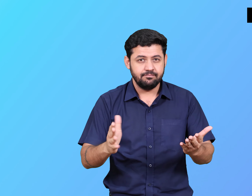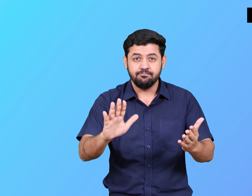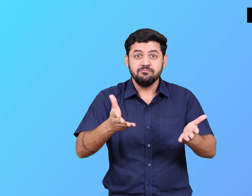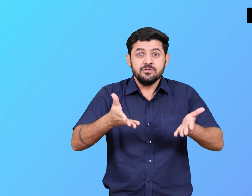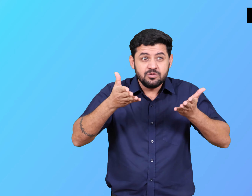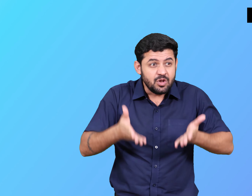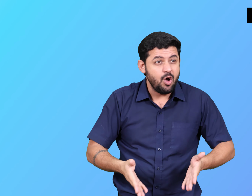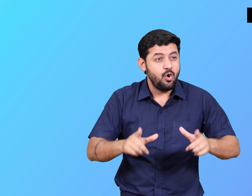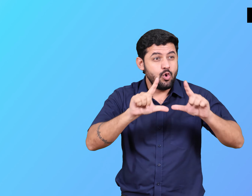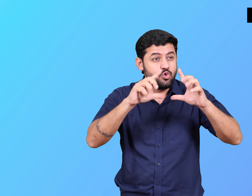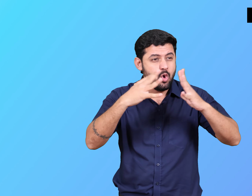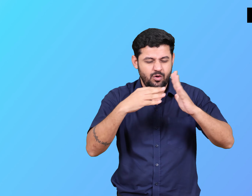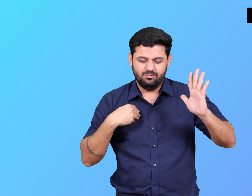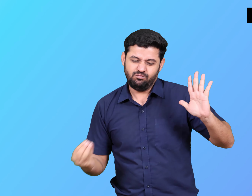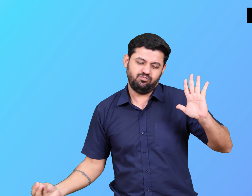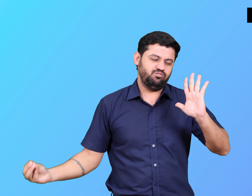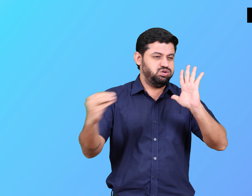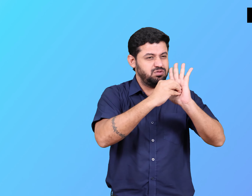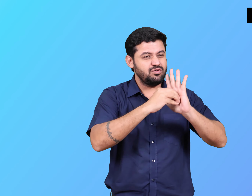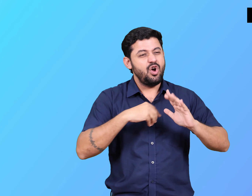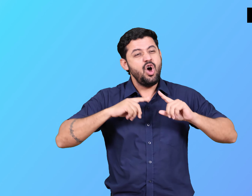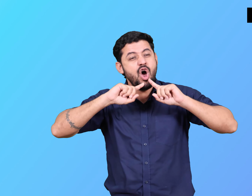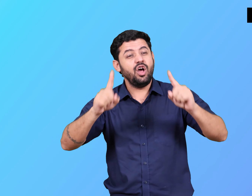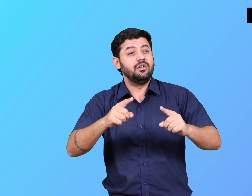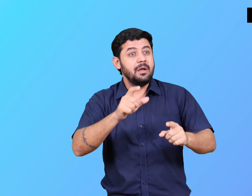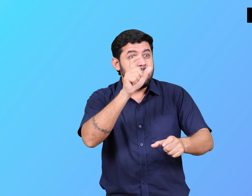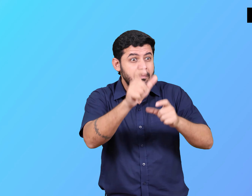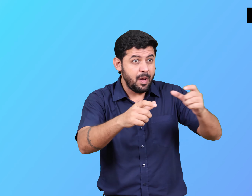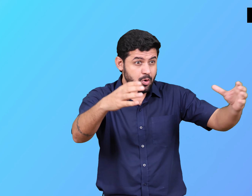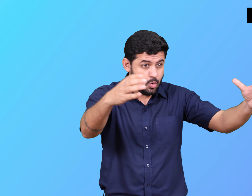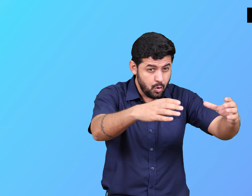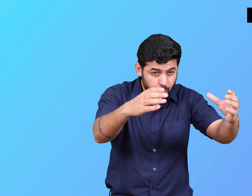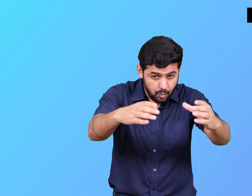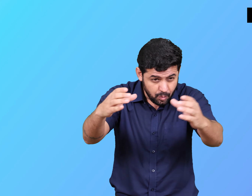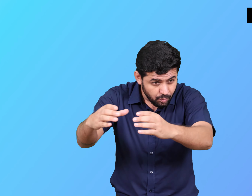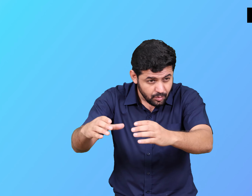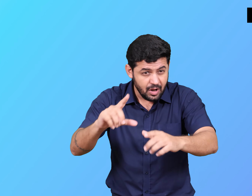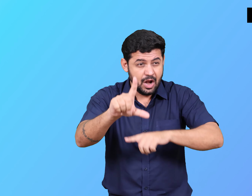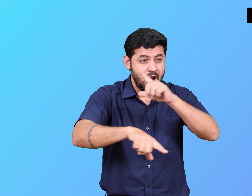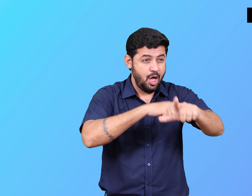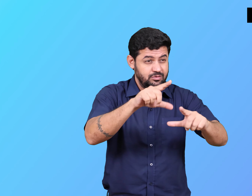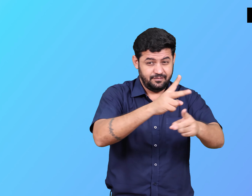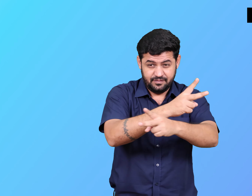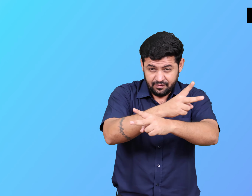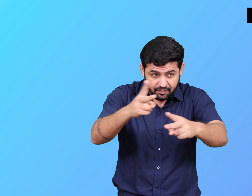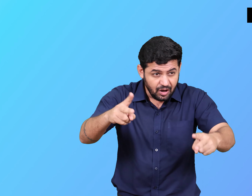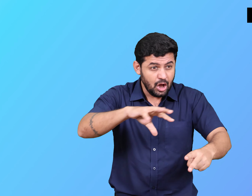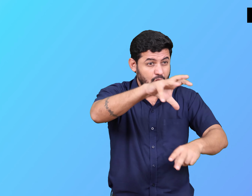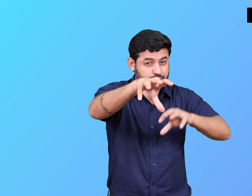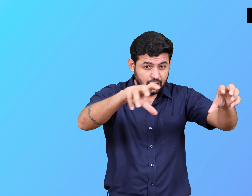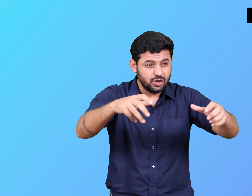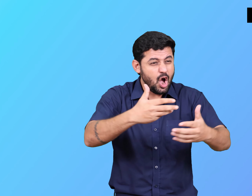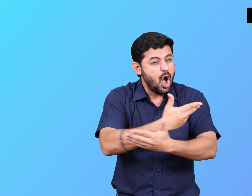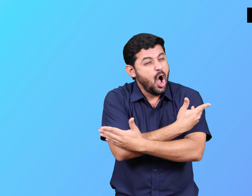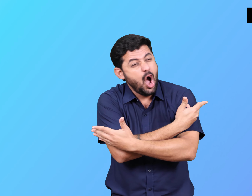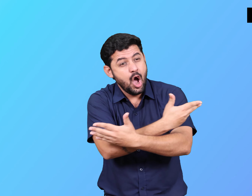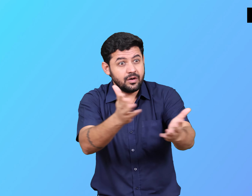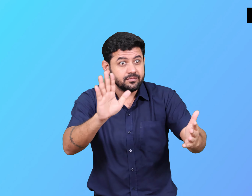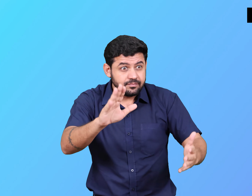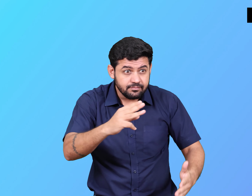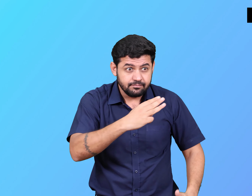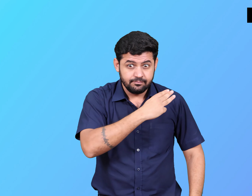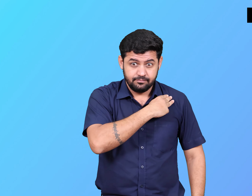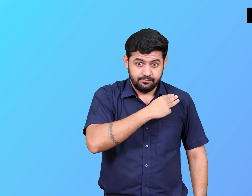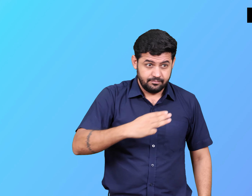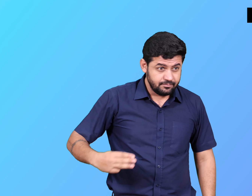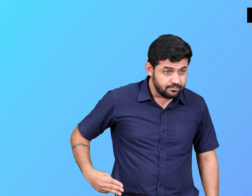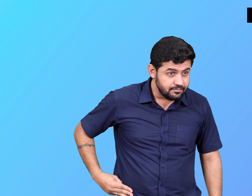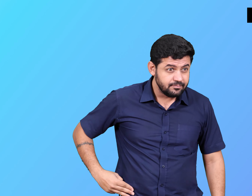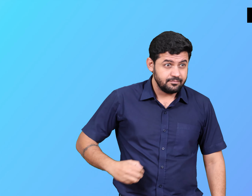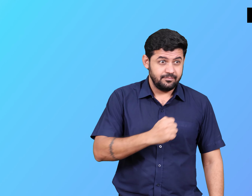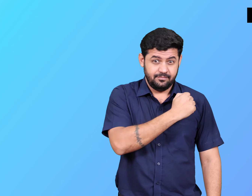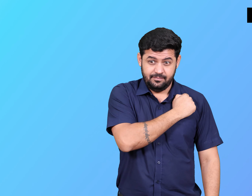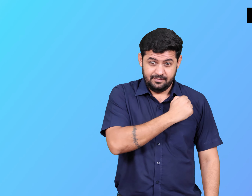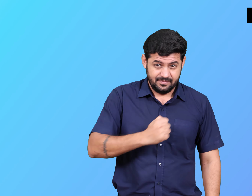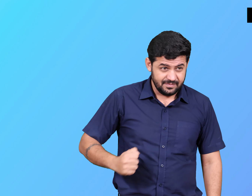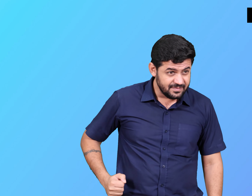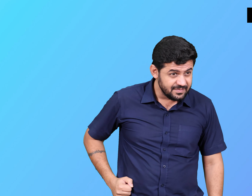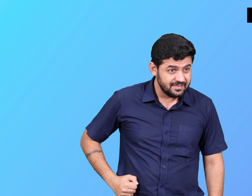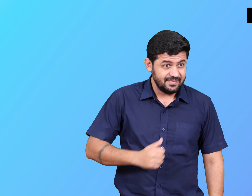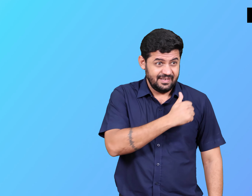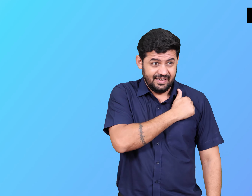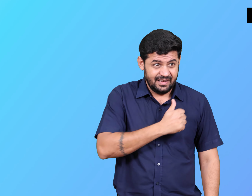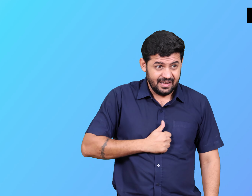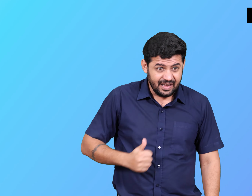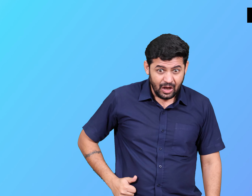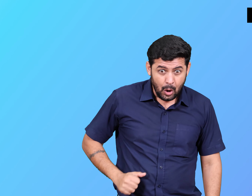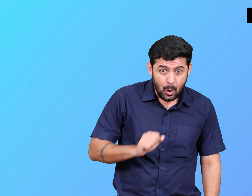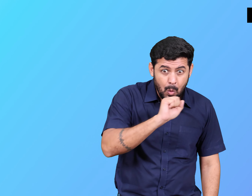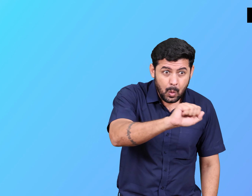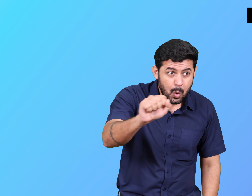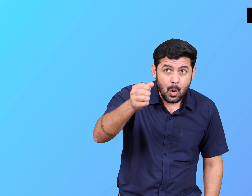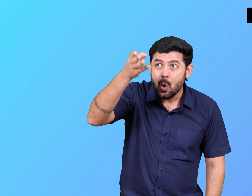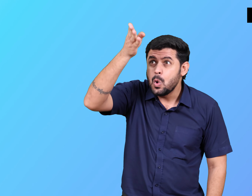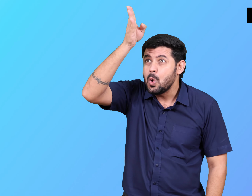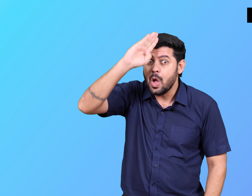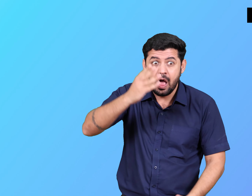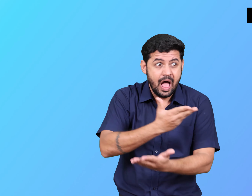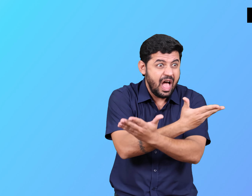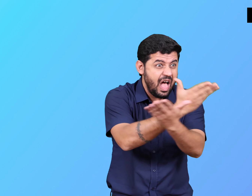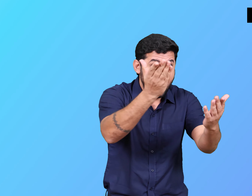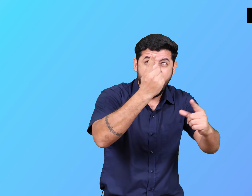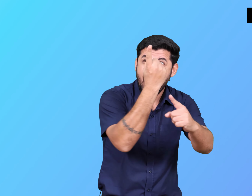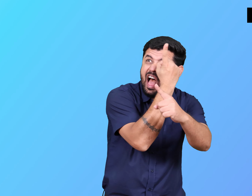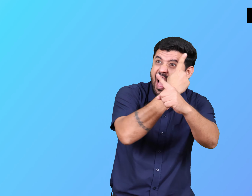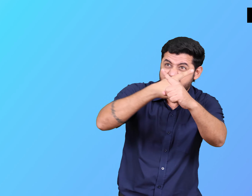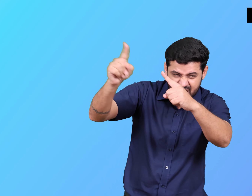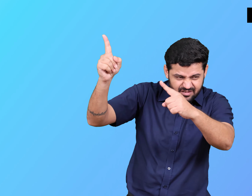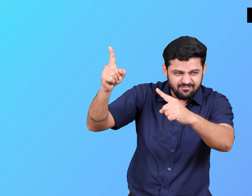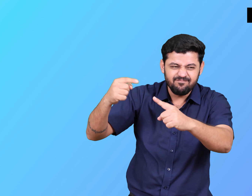So I now make this law: a person of any race, nation or language who says anything against the God of Shadrach, Meshach and Abednego will be cut to pieces.